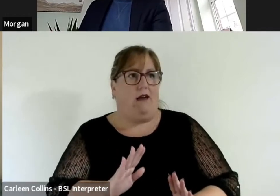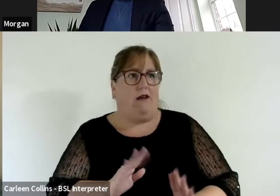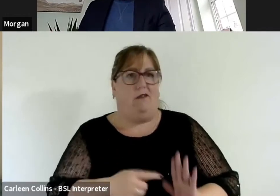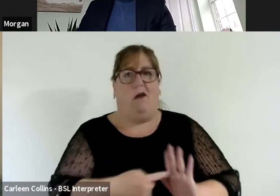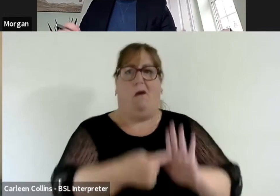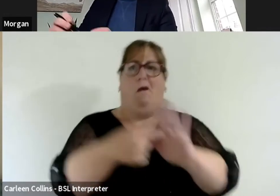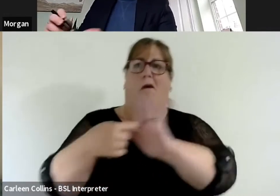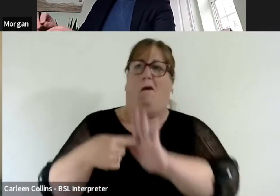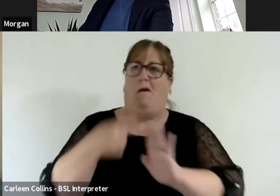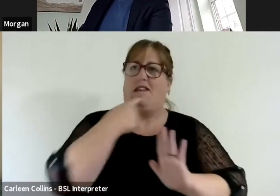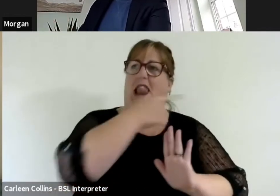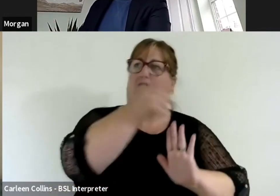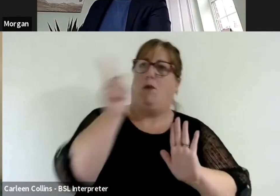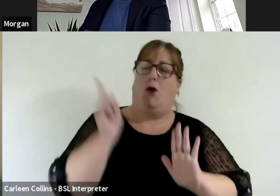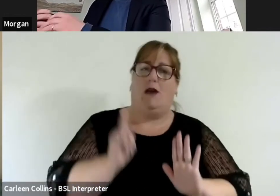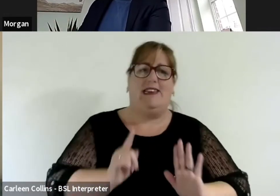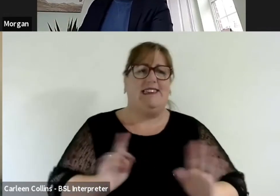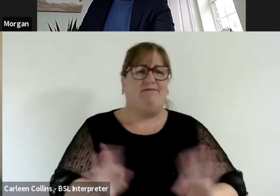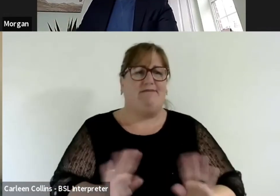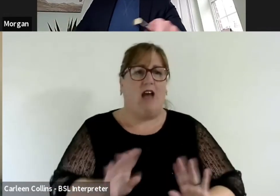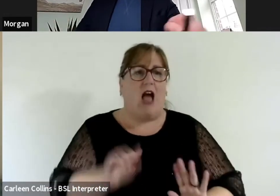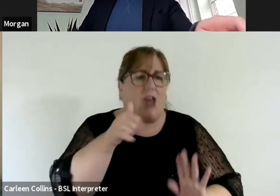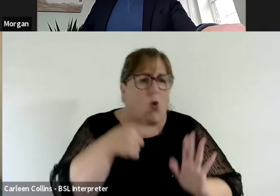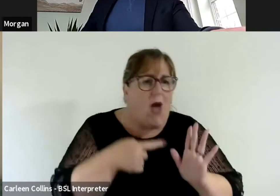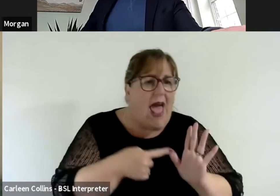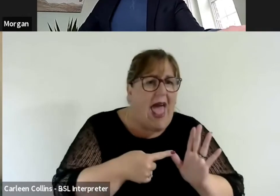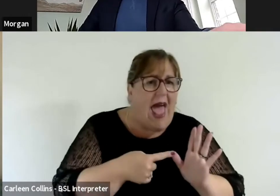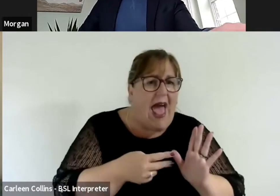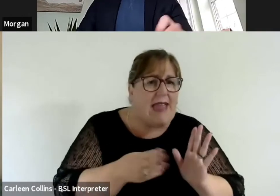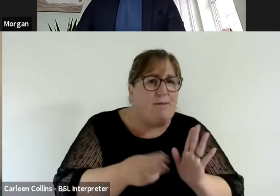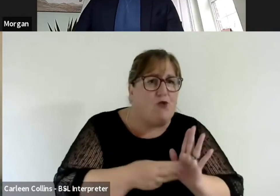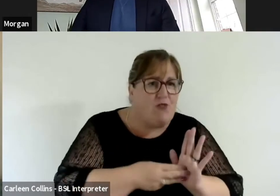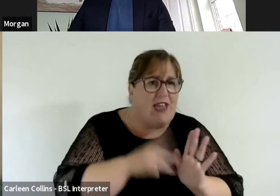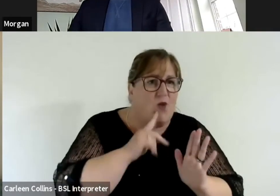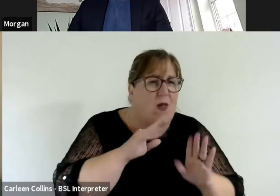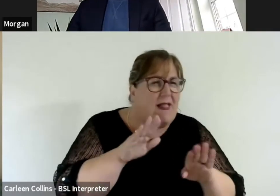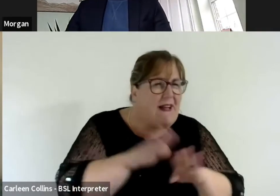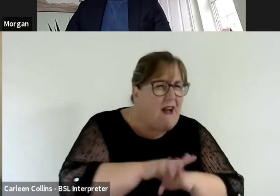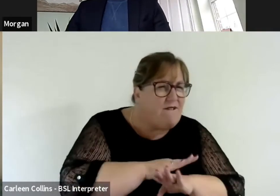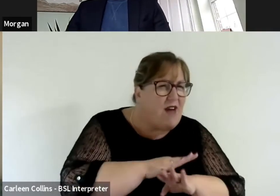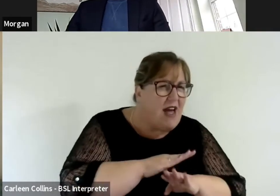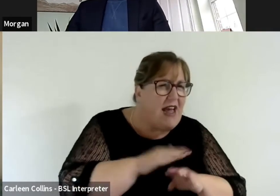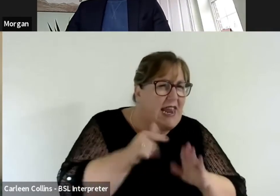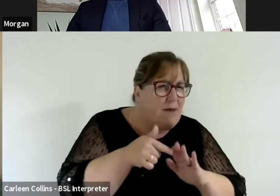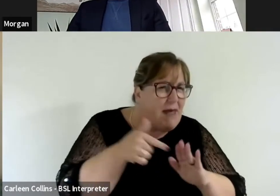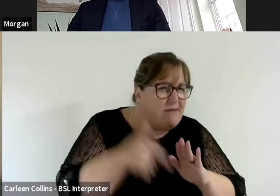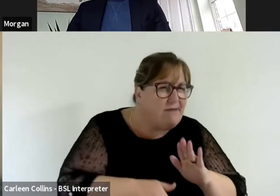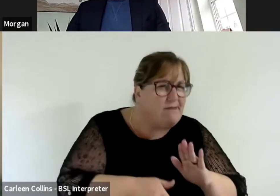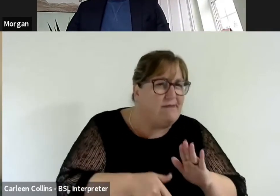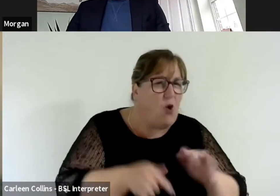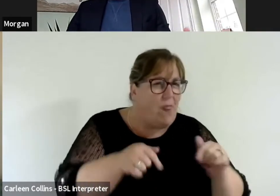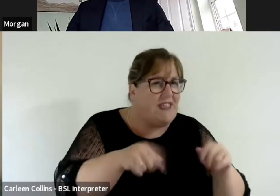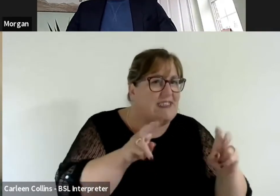It won't go against you. It's not going to be seen as any kind of indicator for your role.